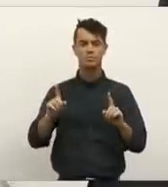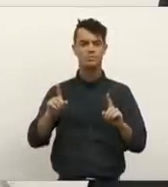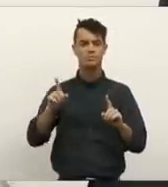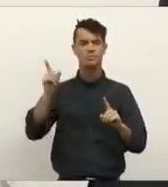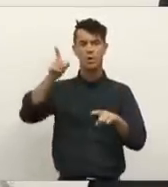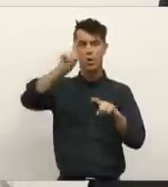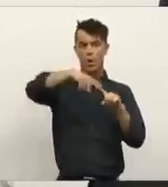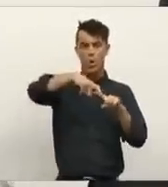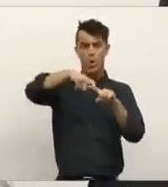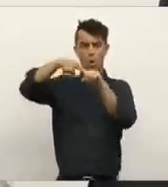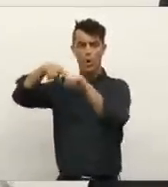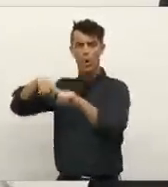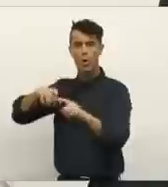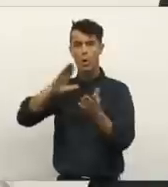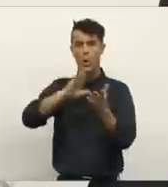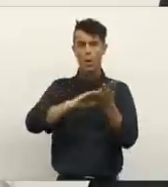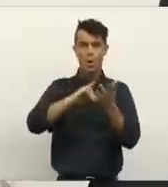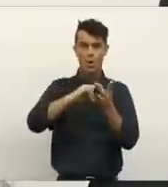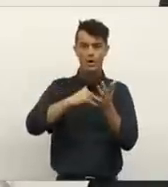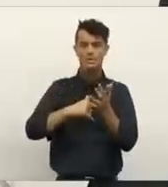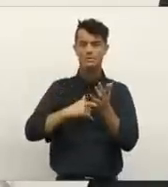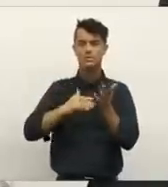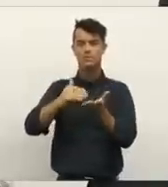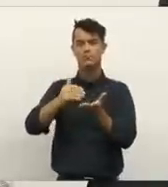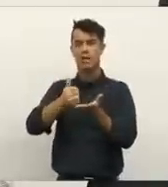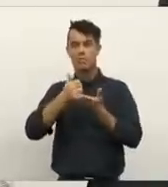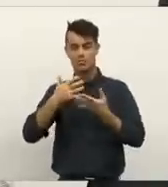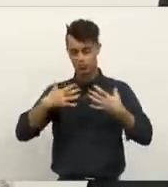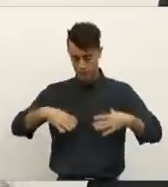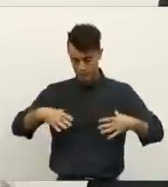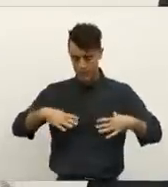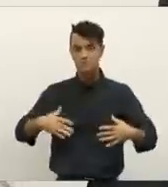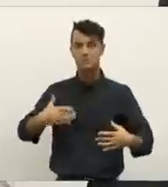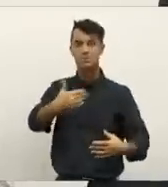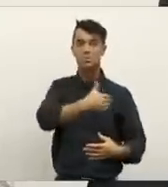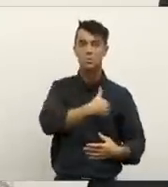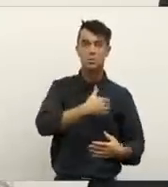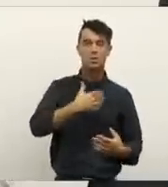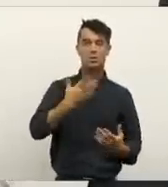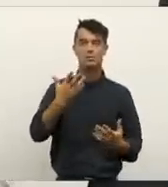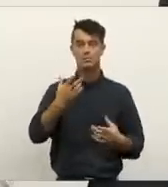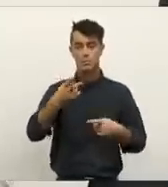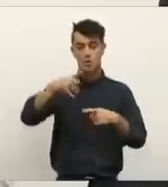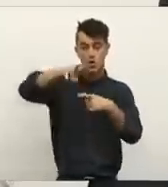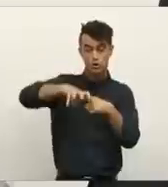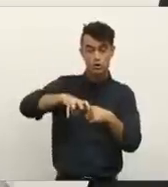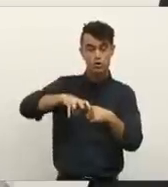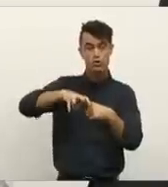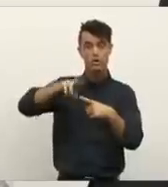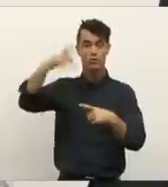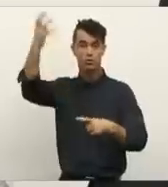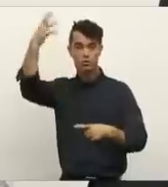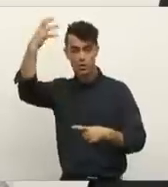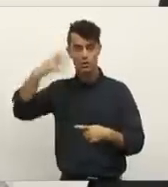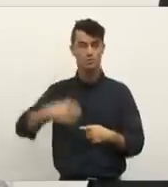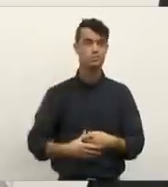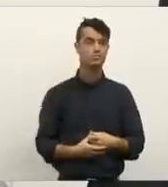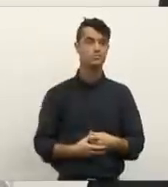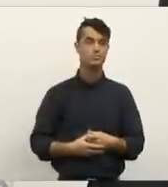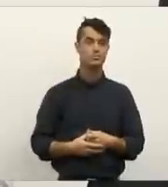for, you know, getting dressing in the morning, shower chairs, for, you know, having a shower